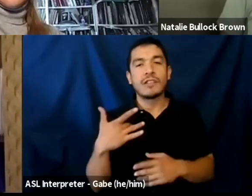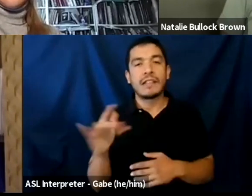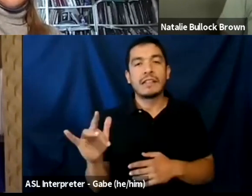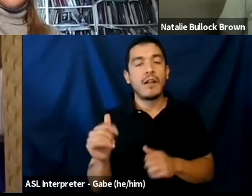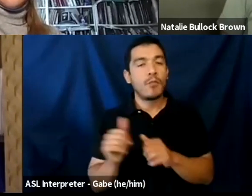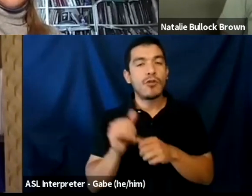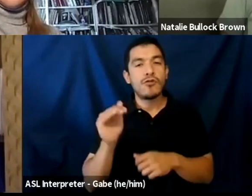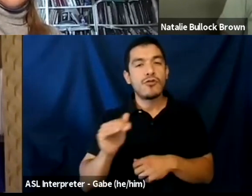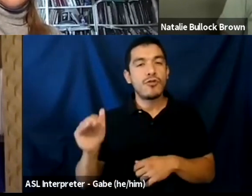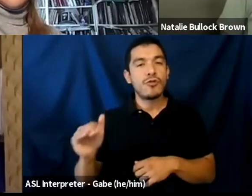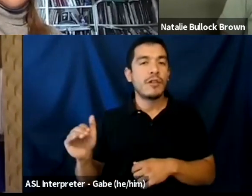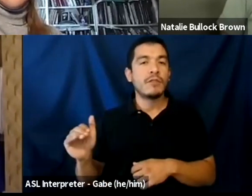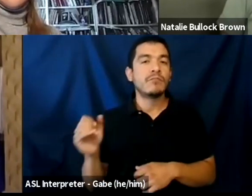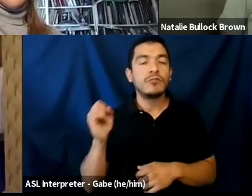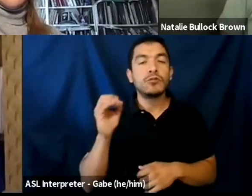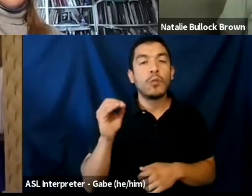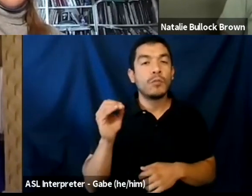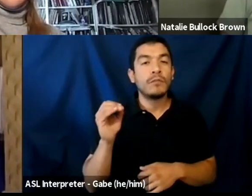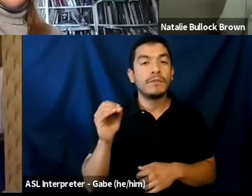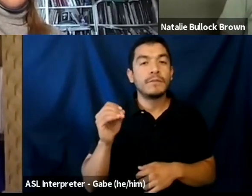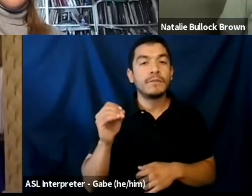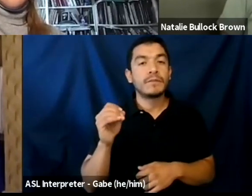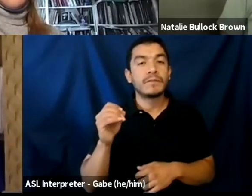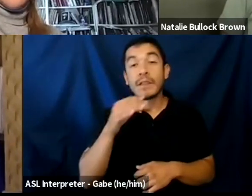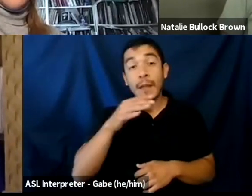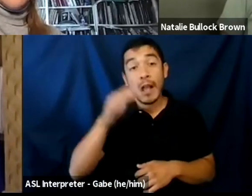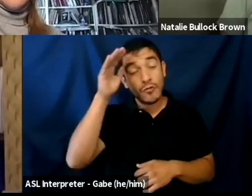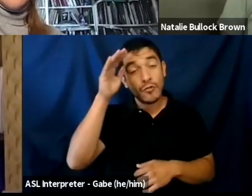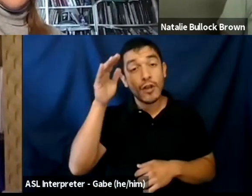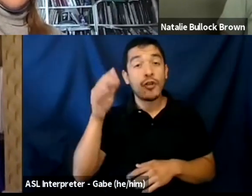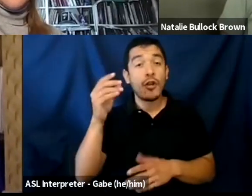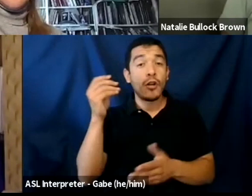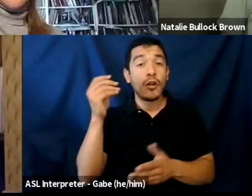And so, parental consent is one part.